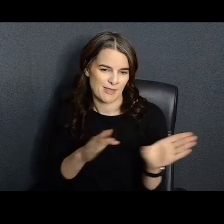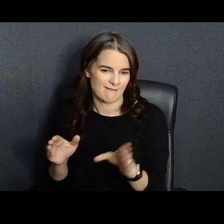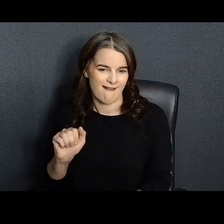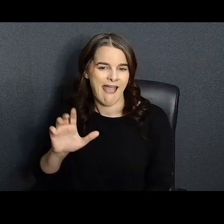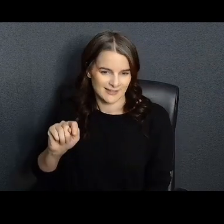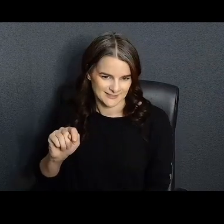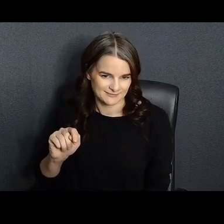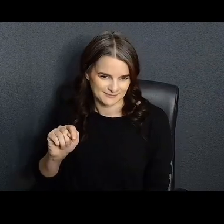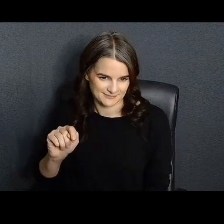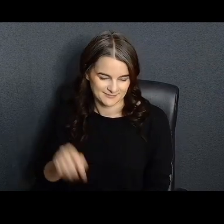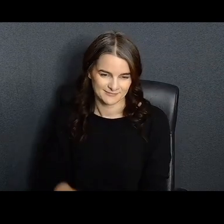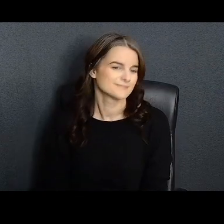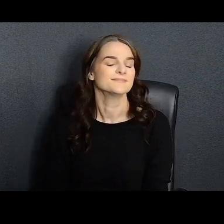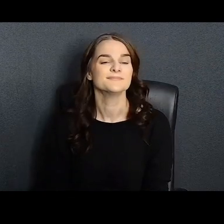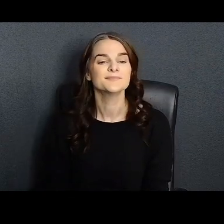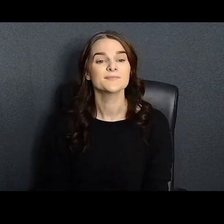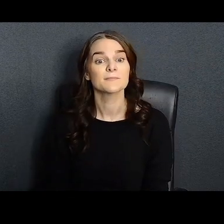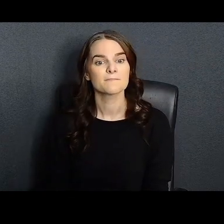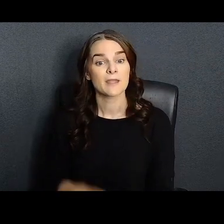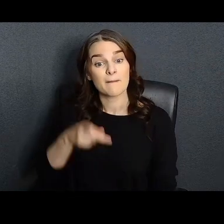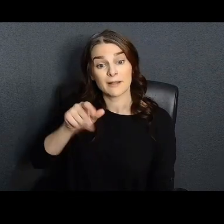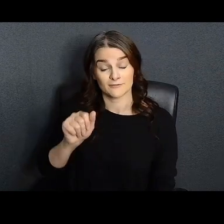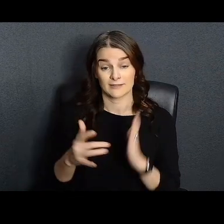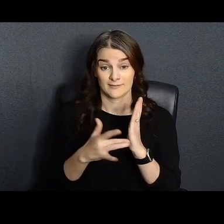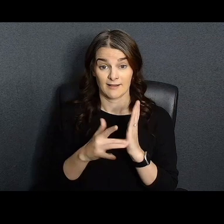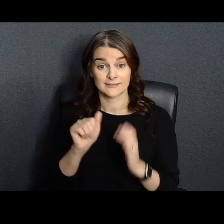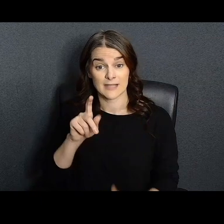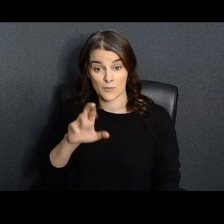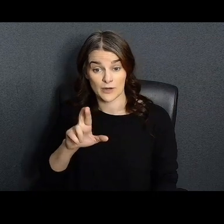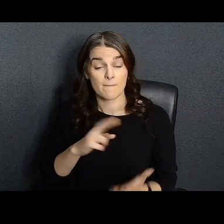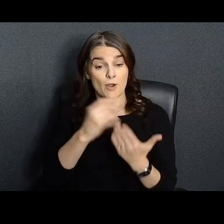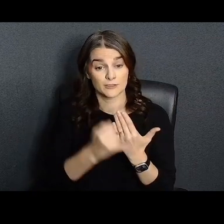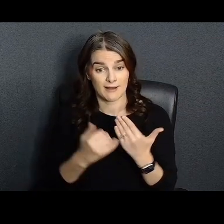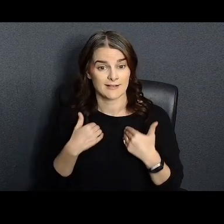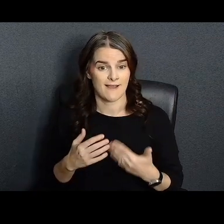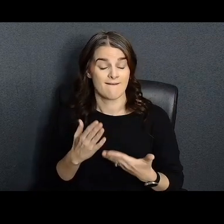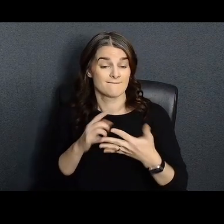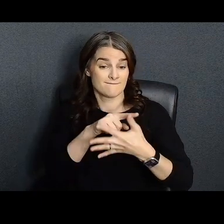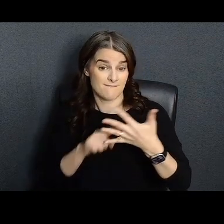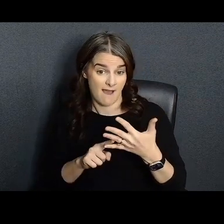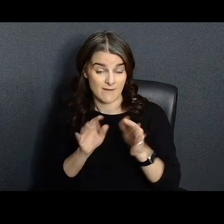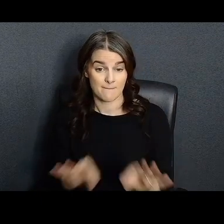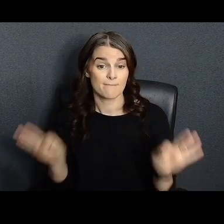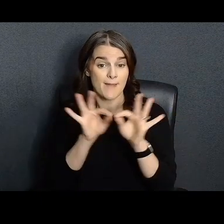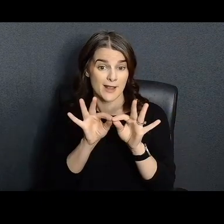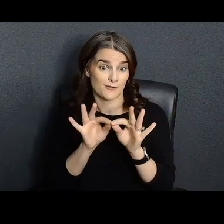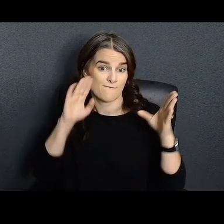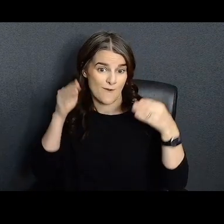Plan Act. The Pennsylvania Tech Accelerator Project includes five major focus areas--